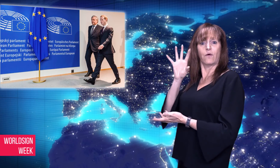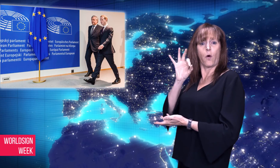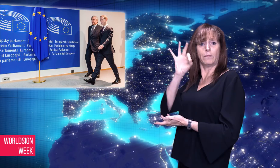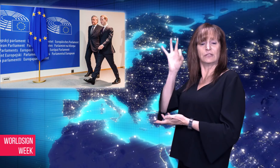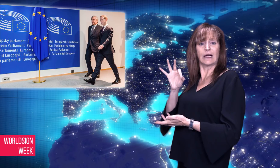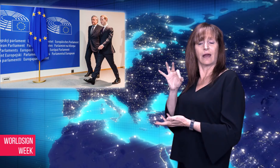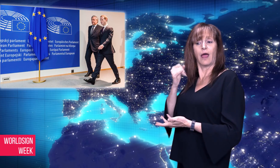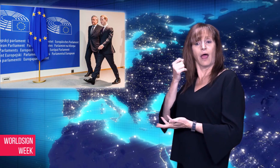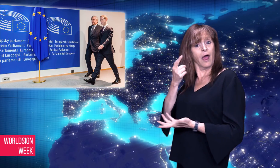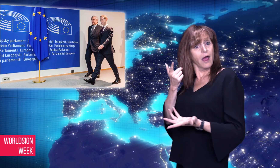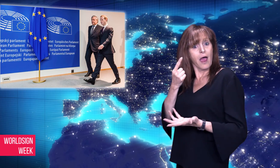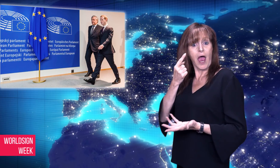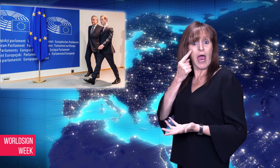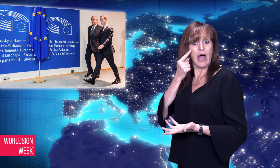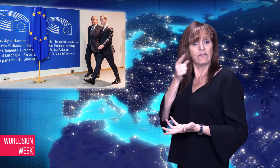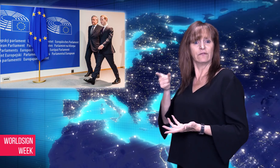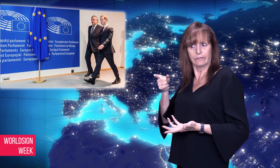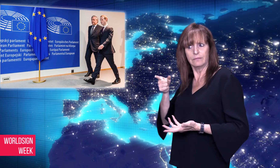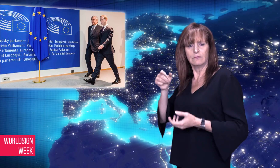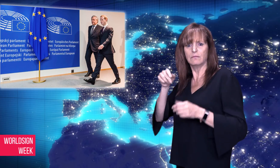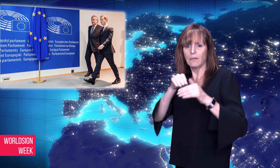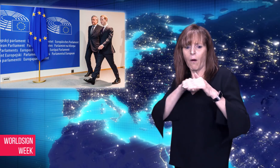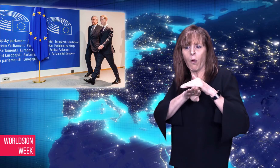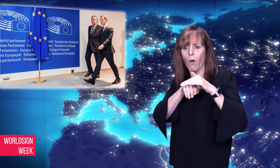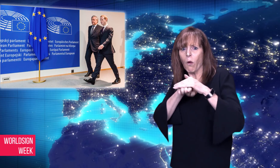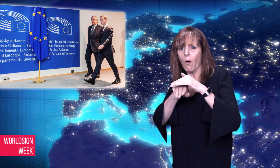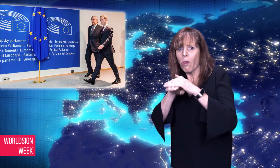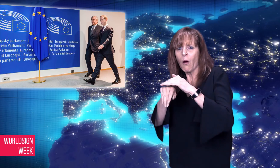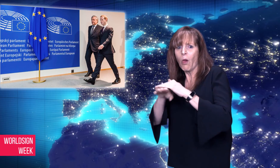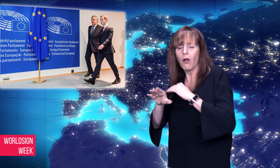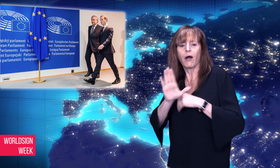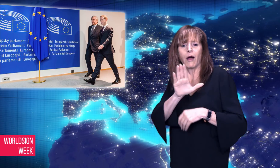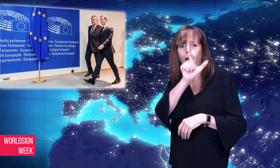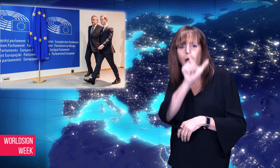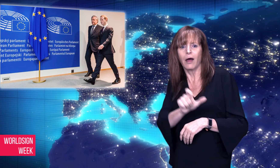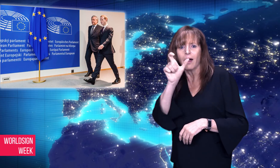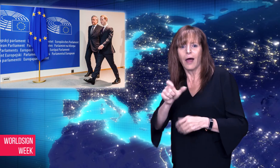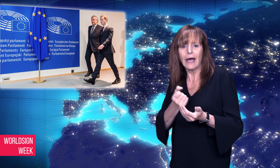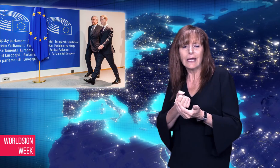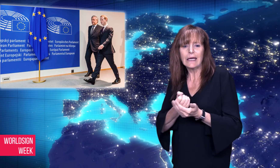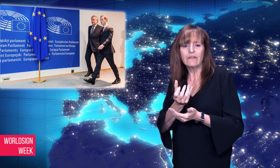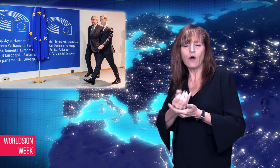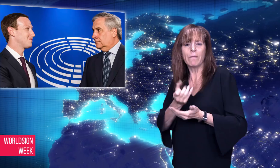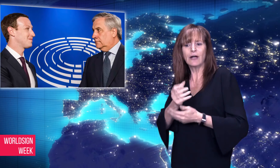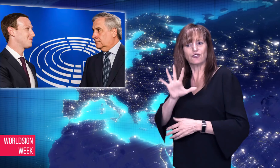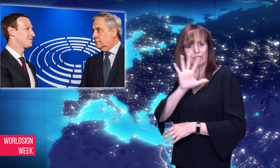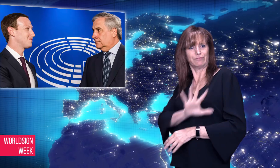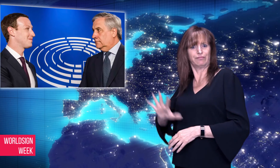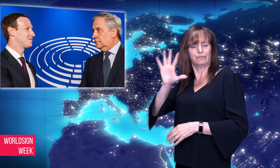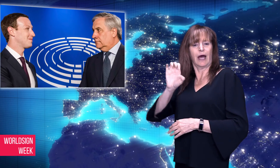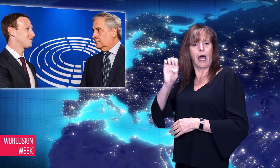information of Europeans and using